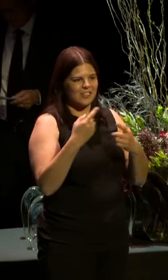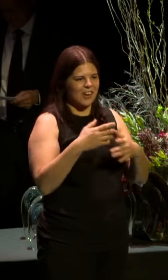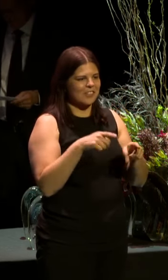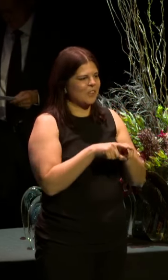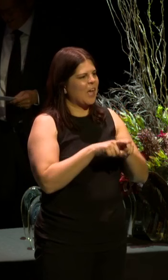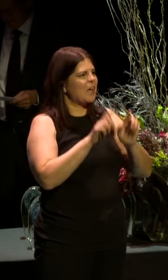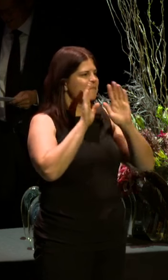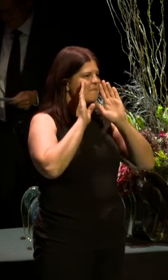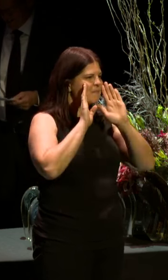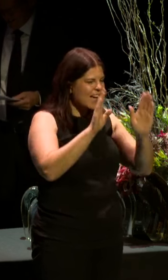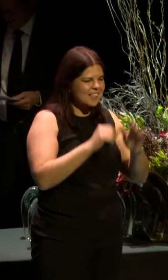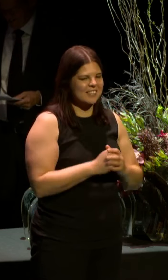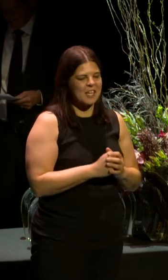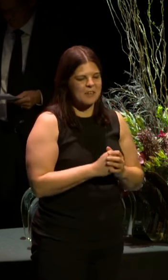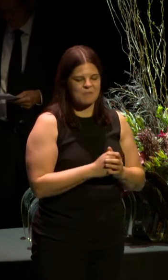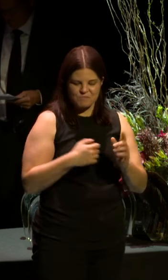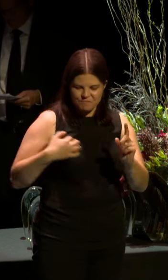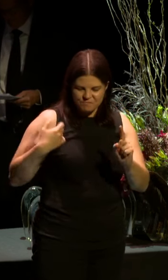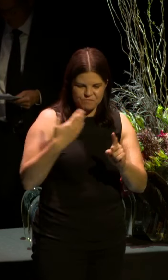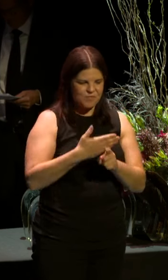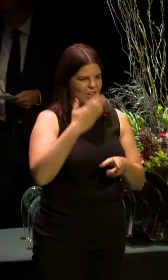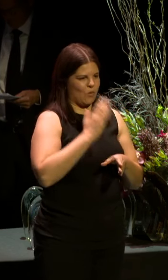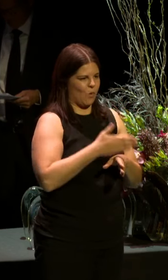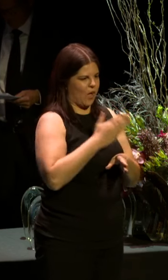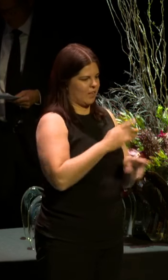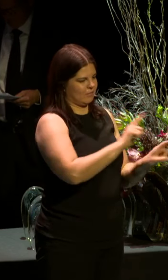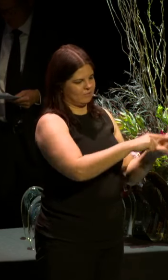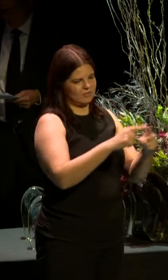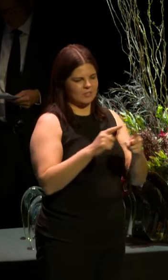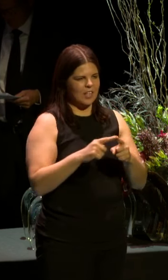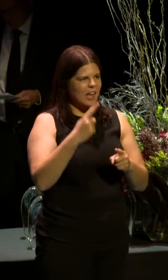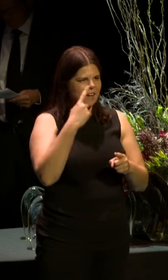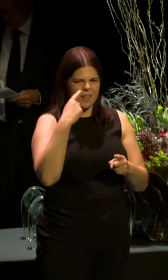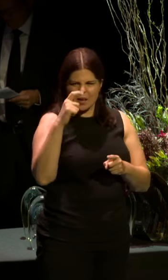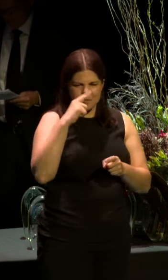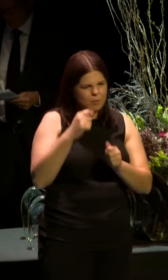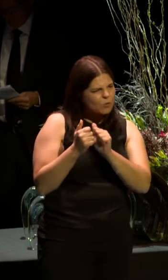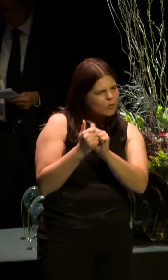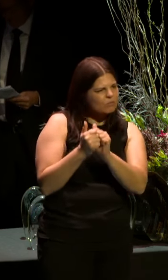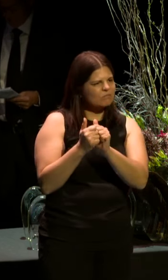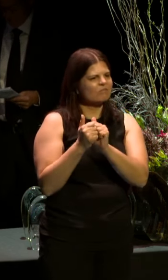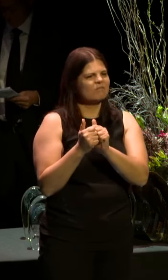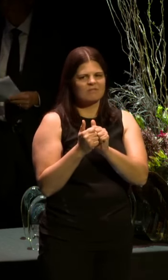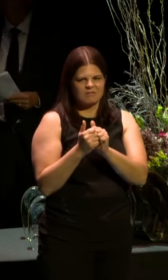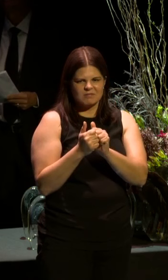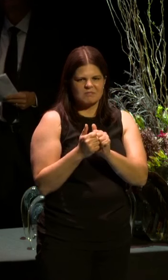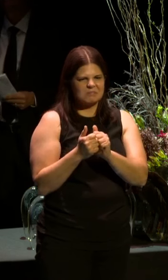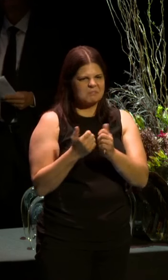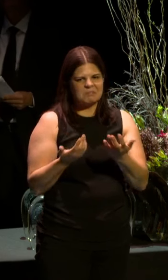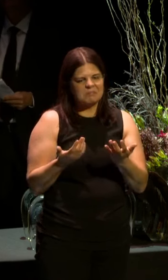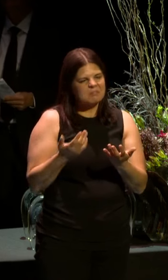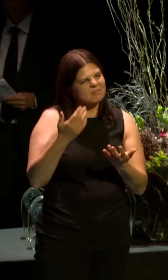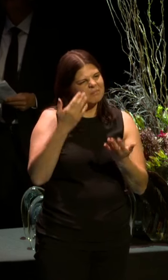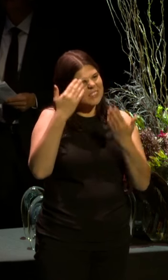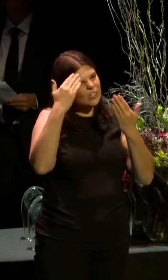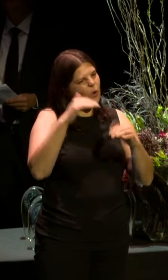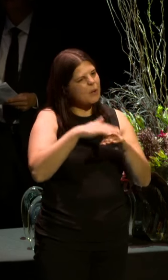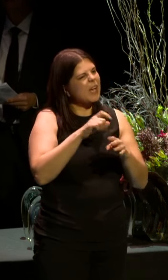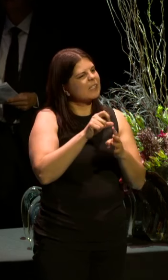Maybe people that didn't sort of know much about disability but could see that, you know,